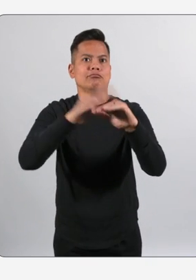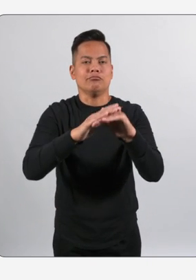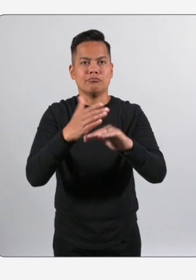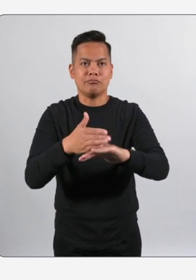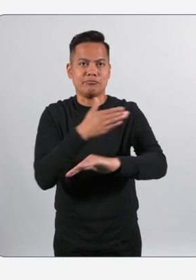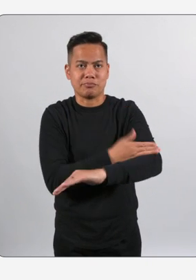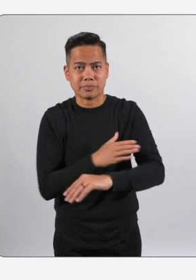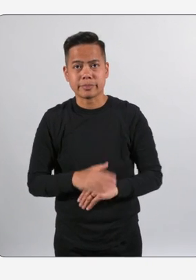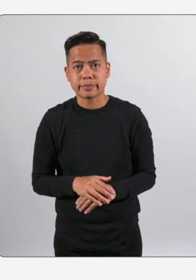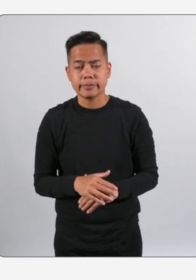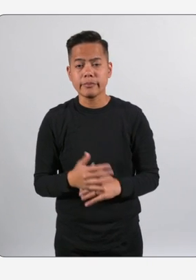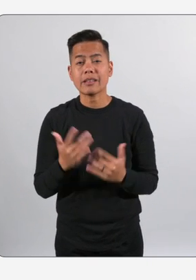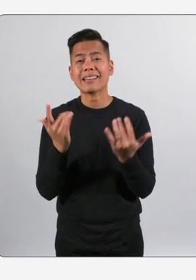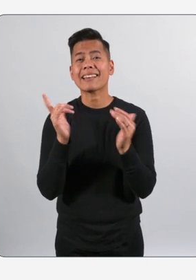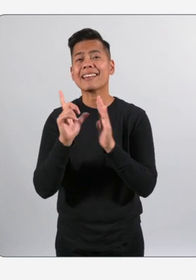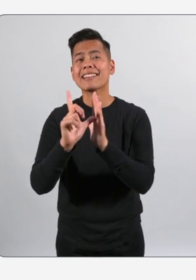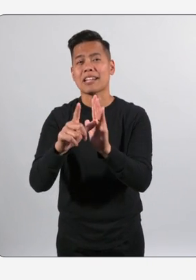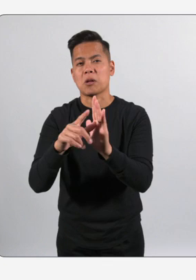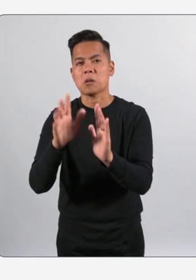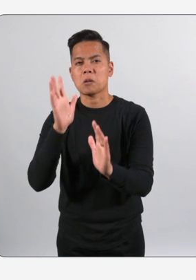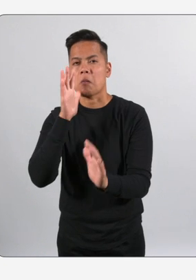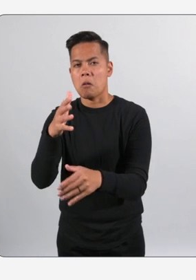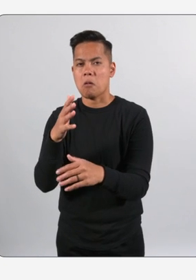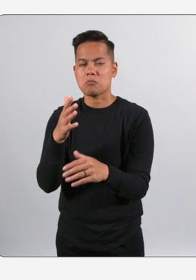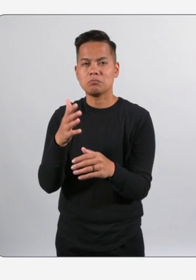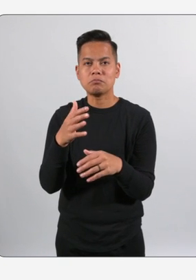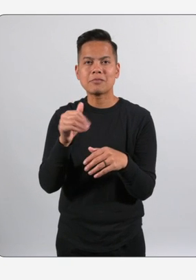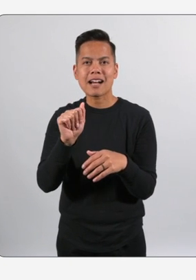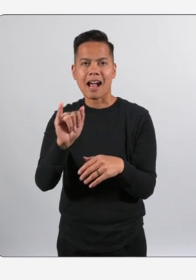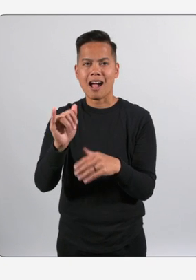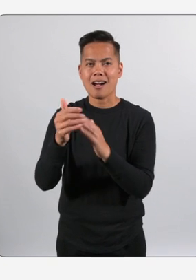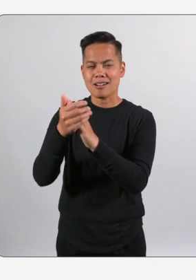planning to bring generative AI to automatically created assets.